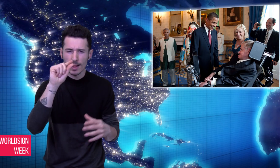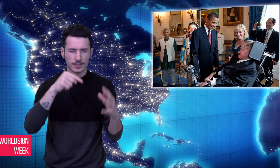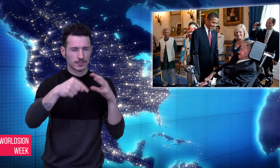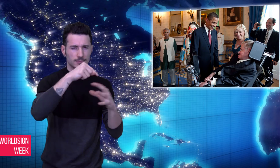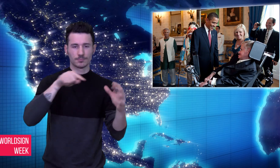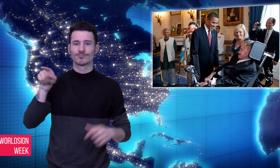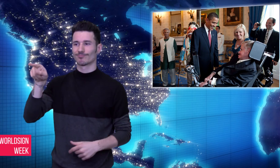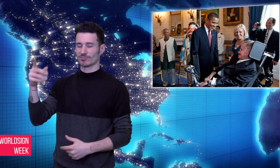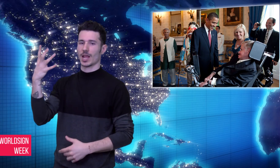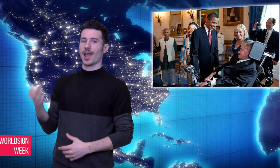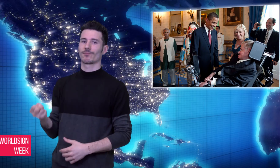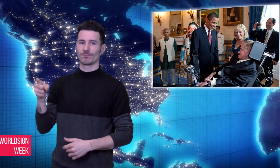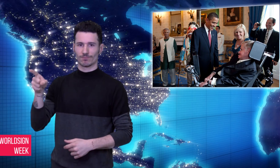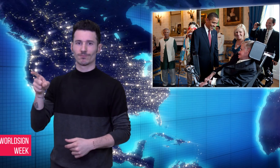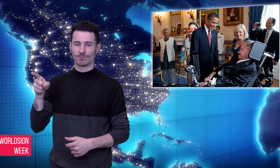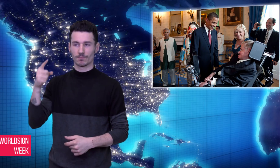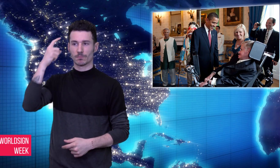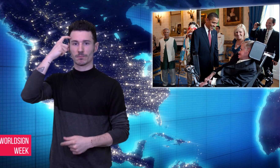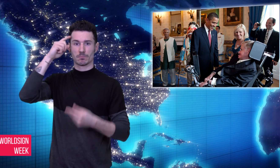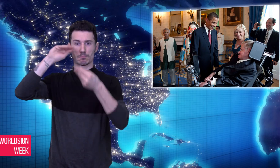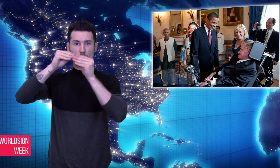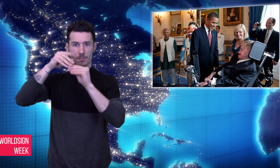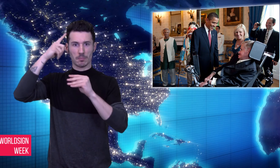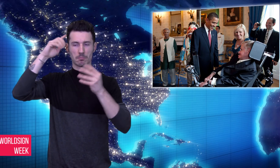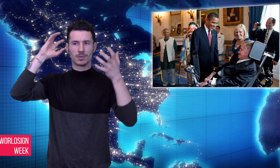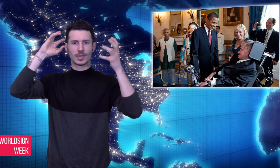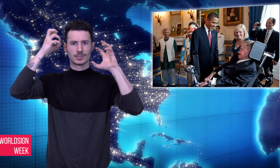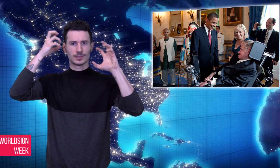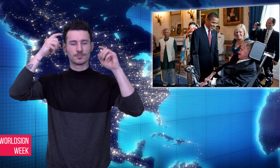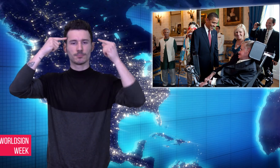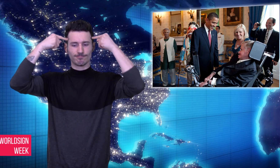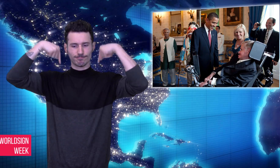speak but he use speech-generating device